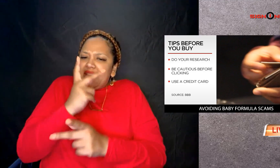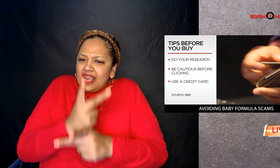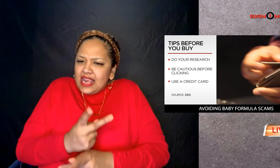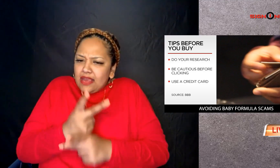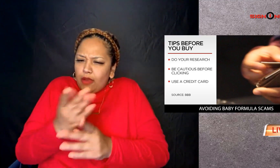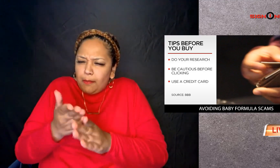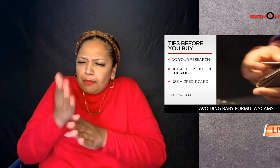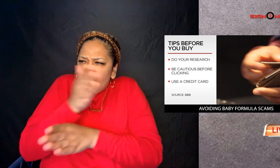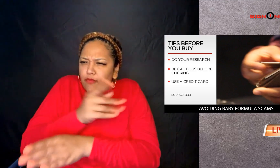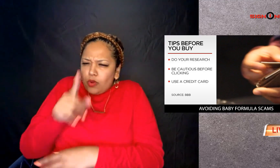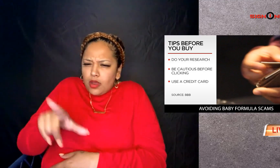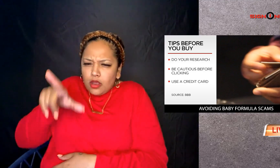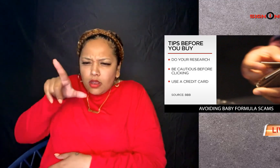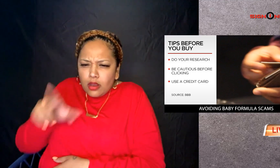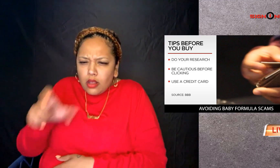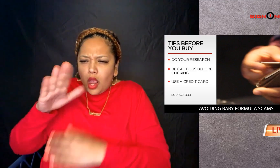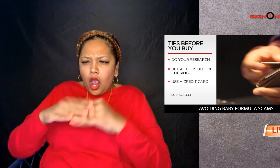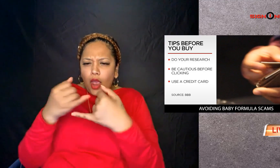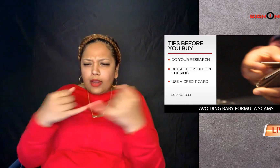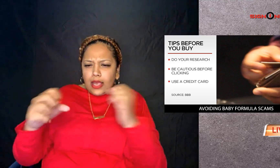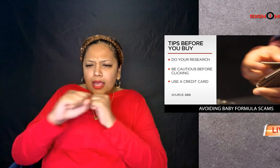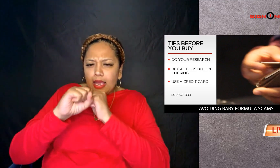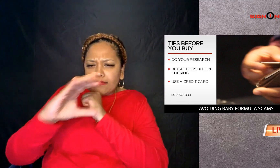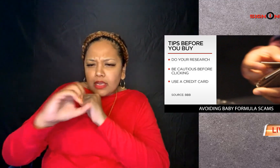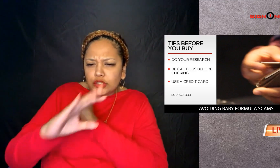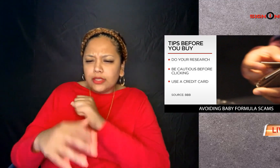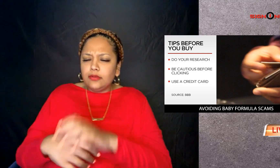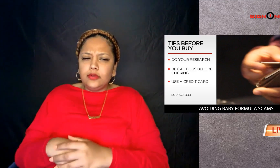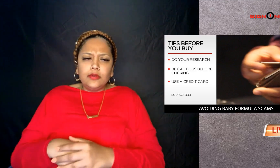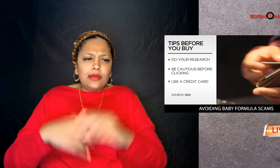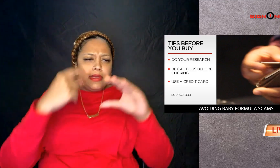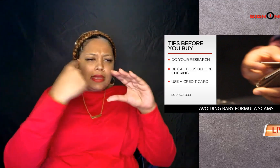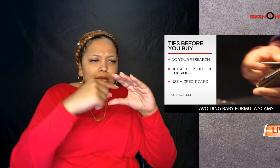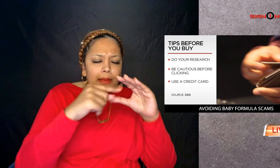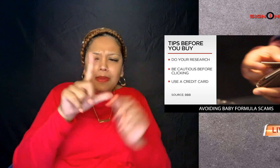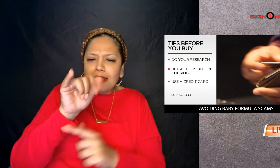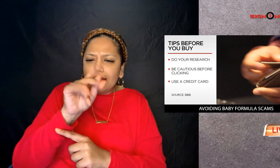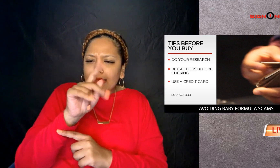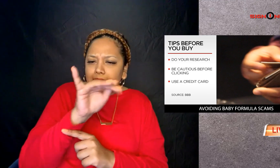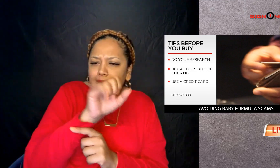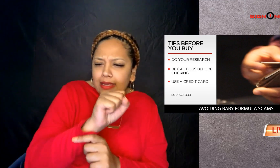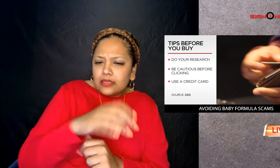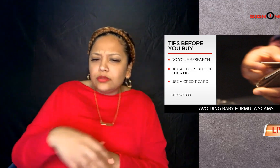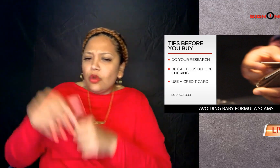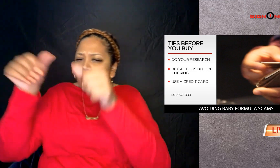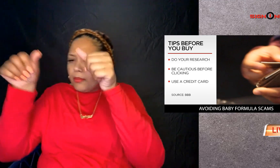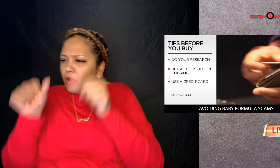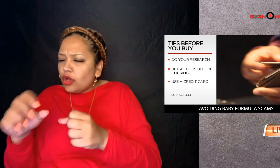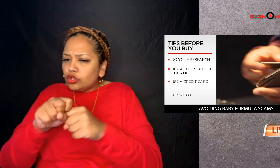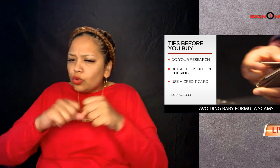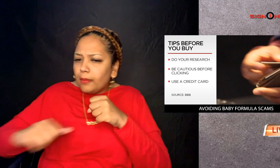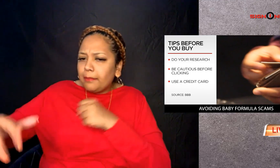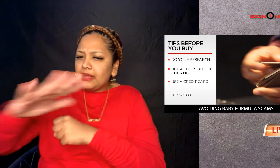number to be cautious before clicking online ads email links and posts on social media